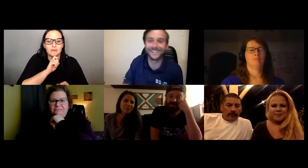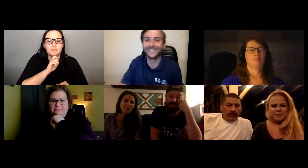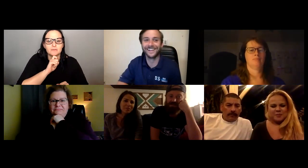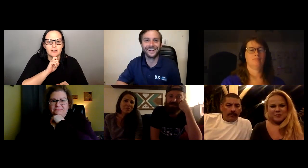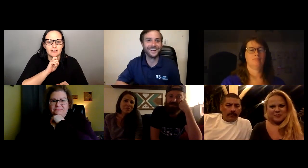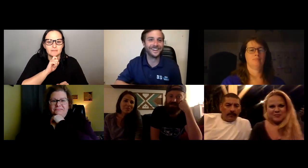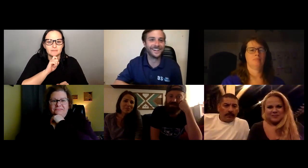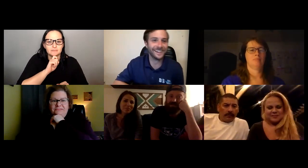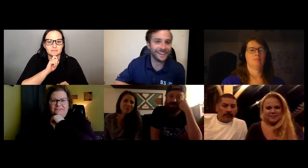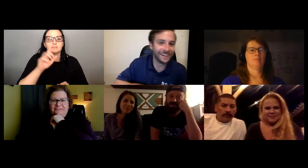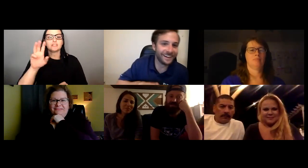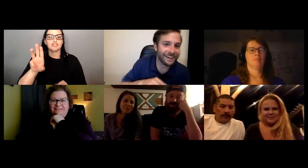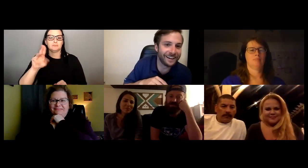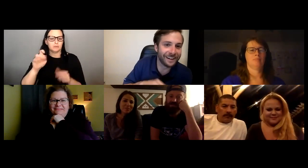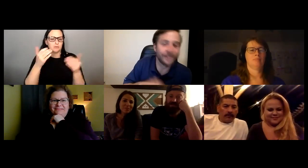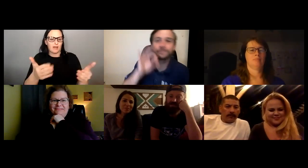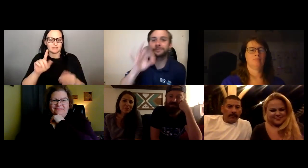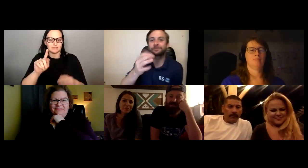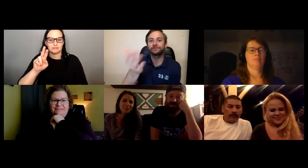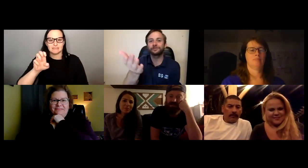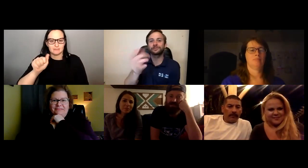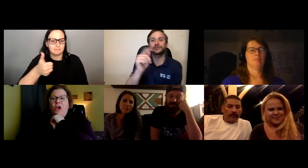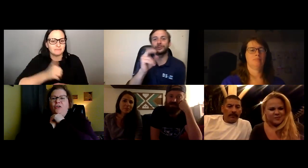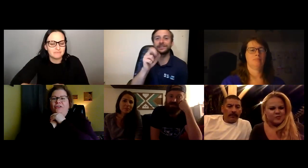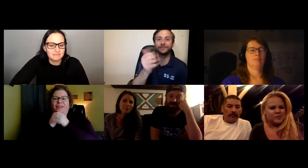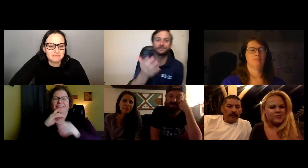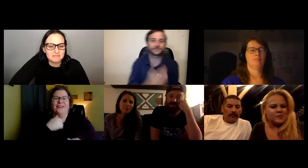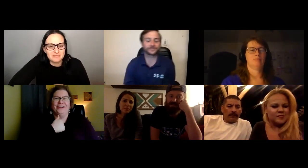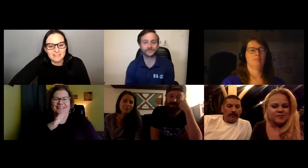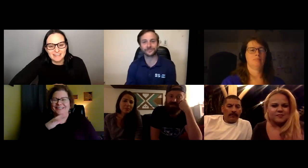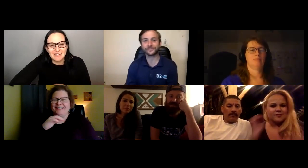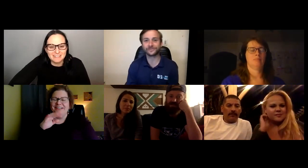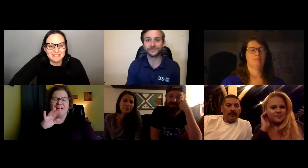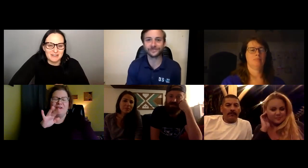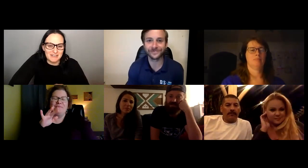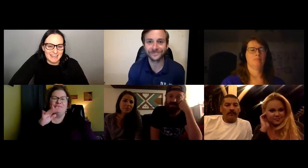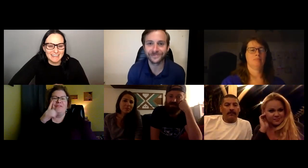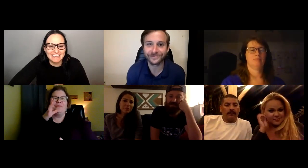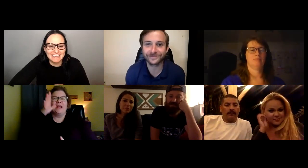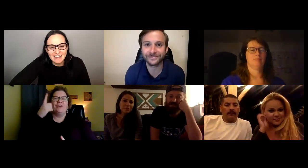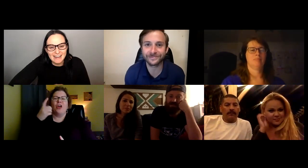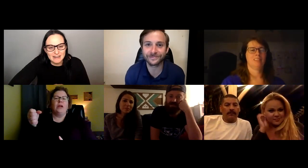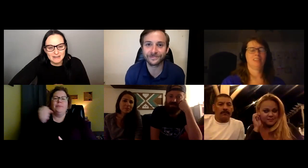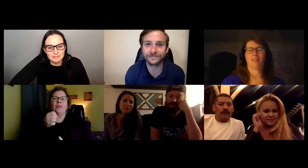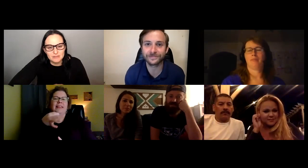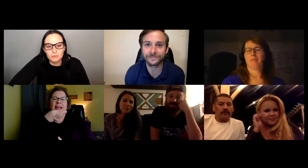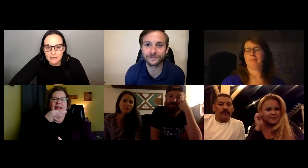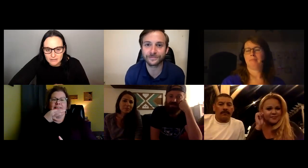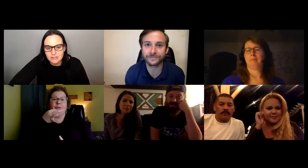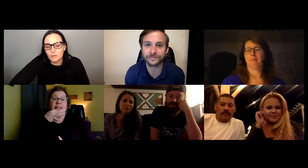i'm so sorry